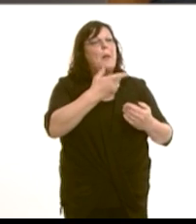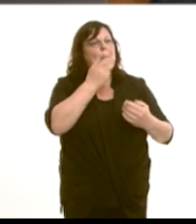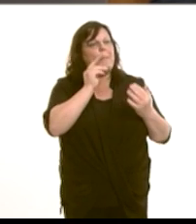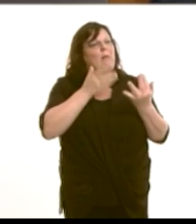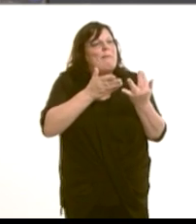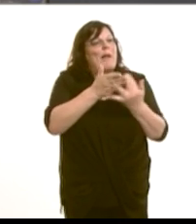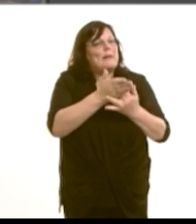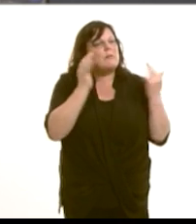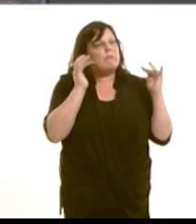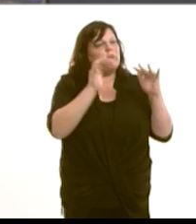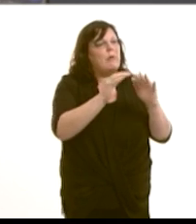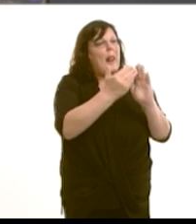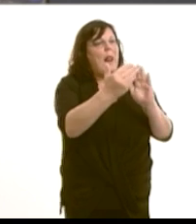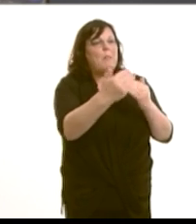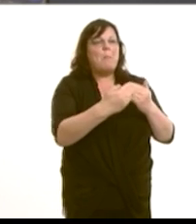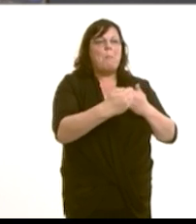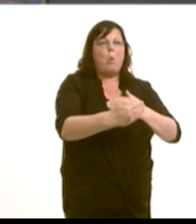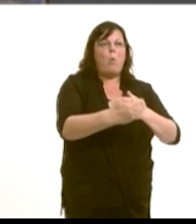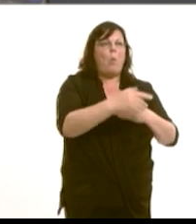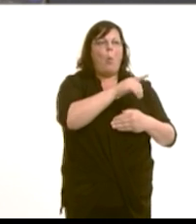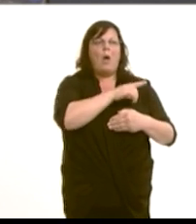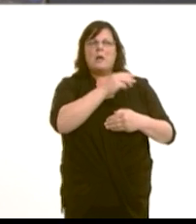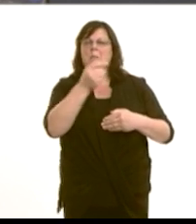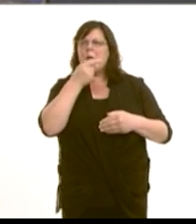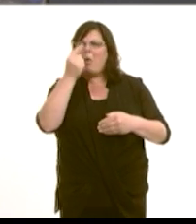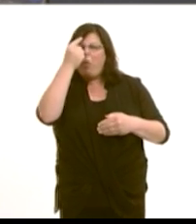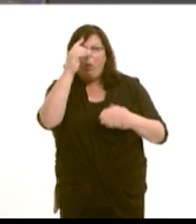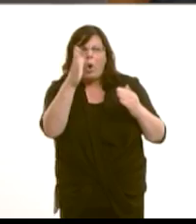the libraryósome people thought the library had closed years ago.